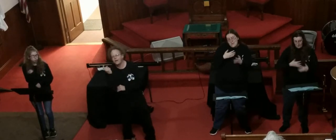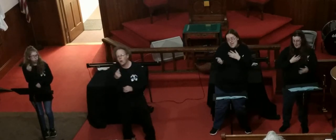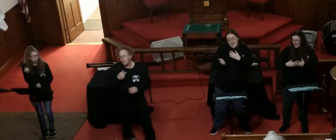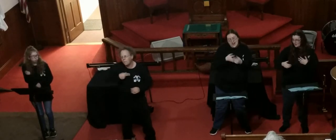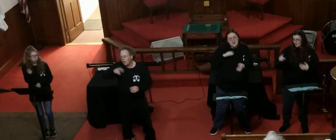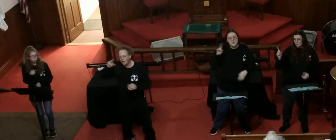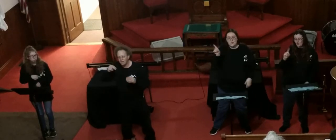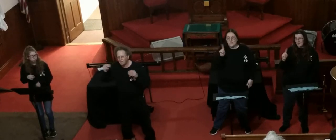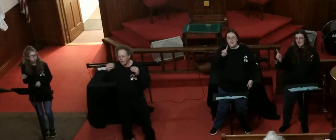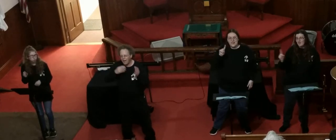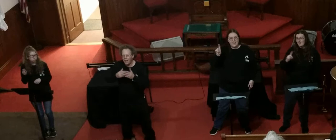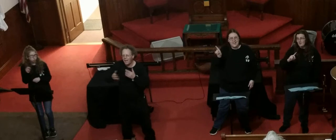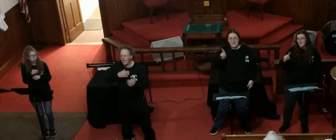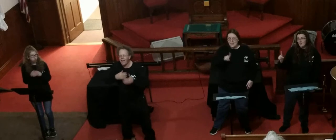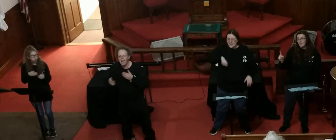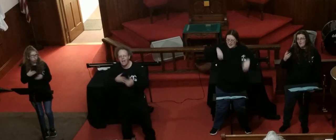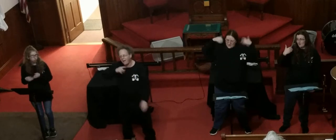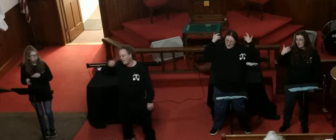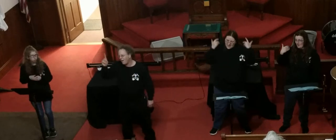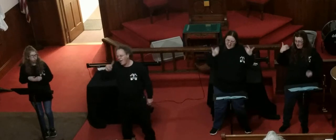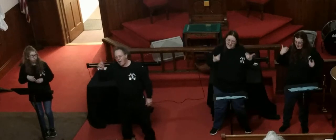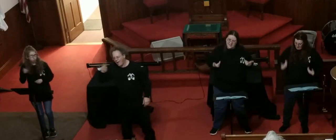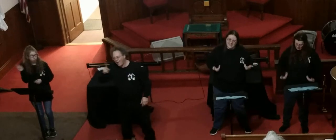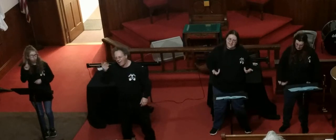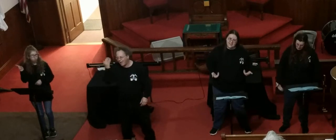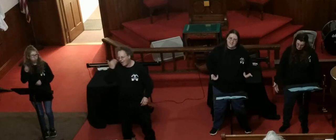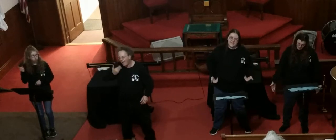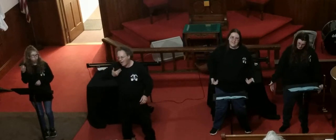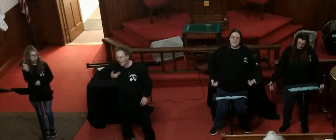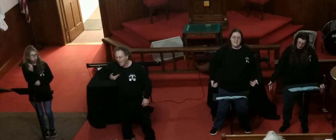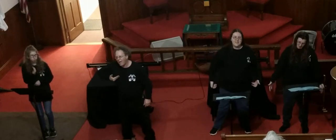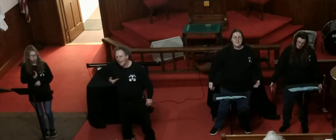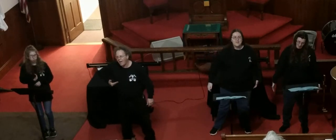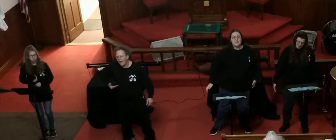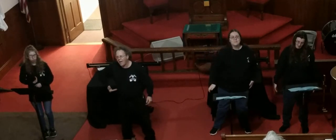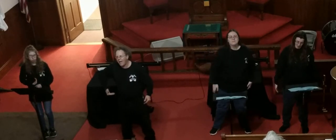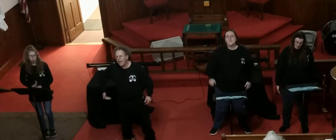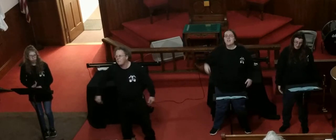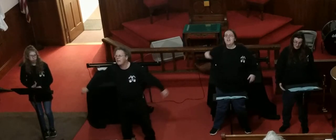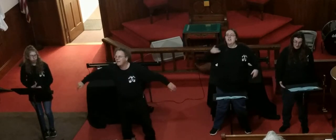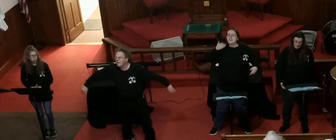No matter where I am